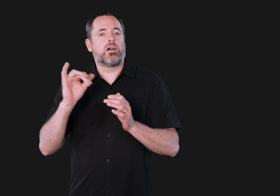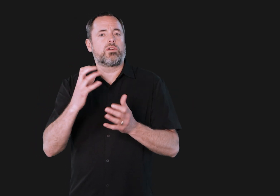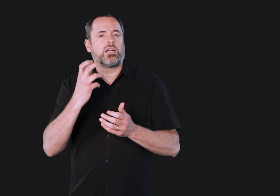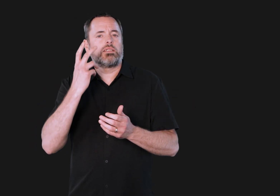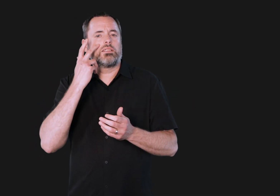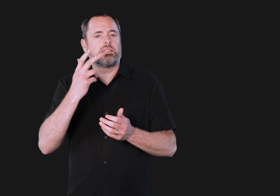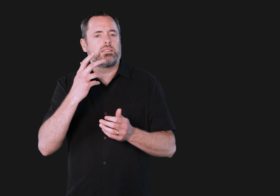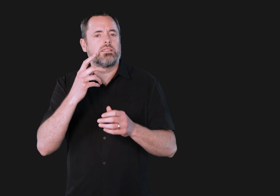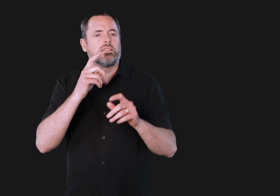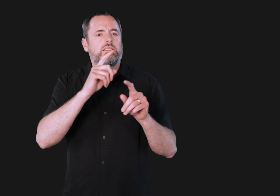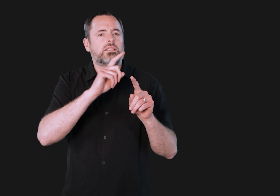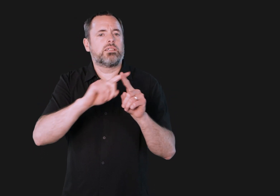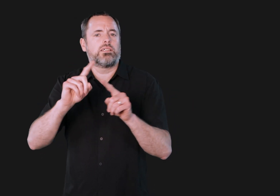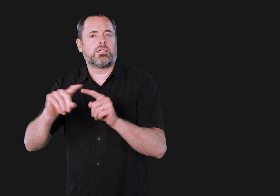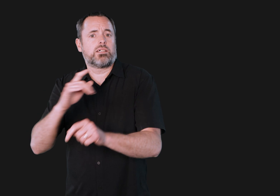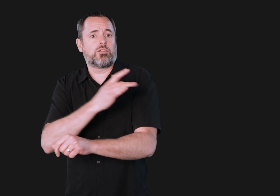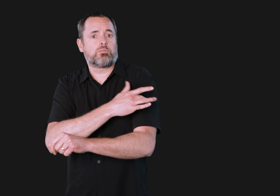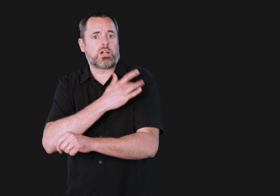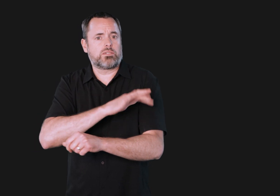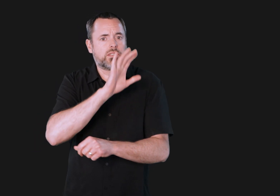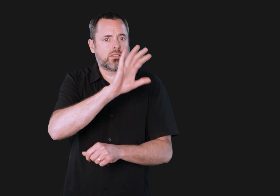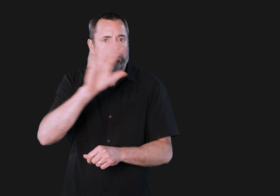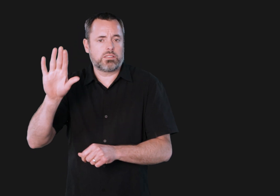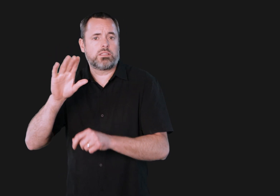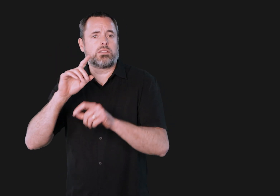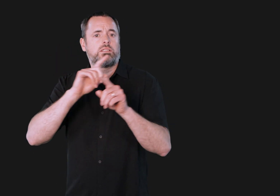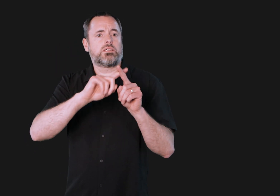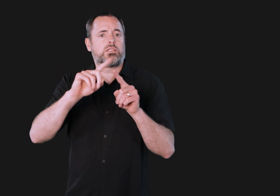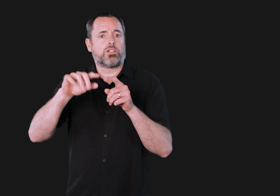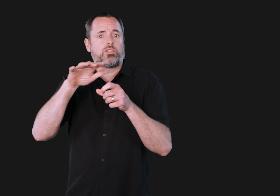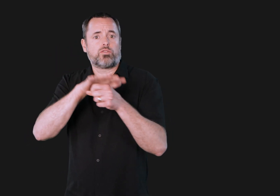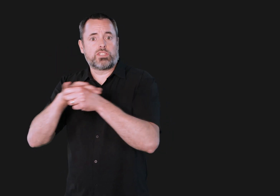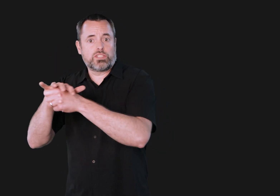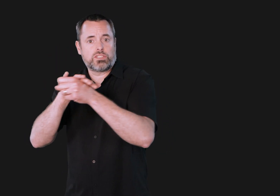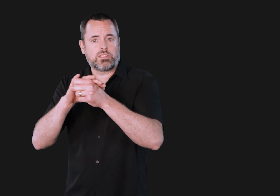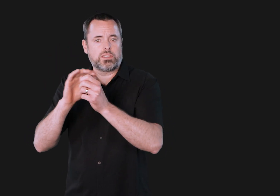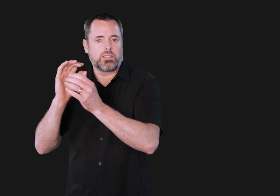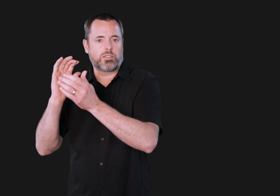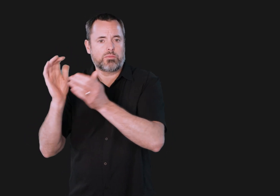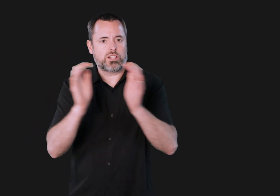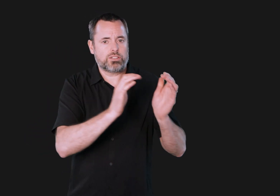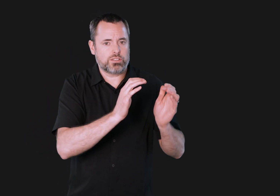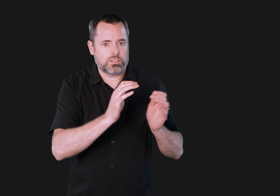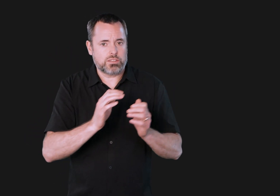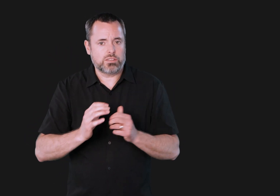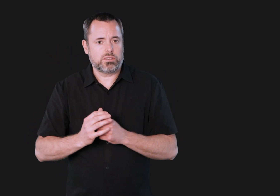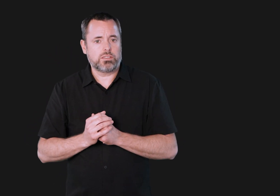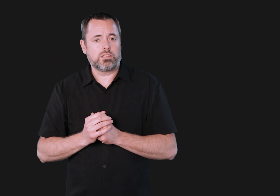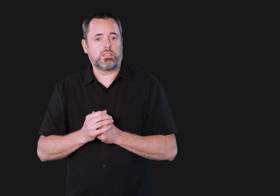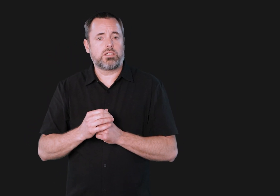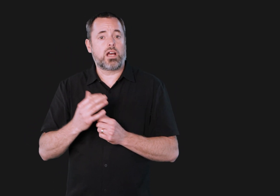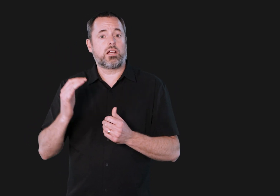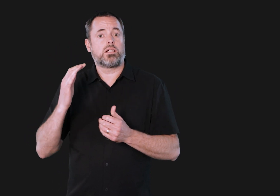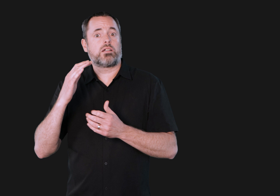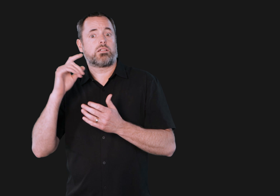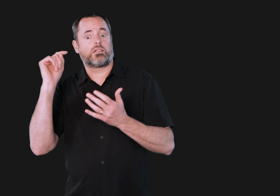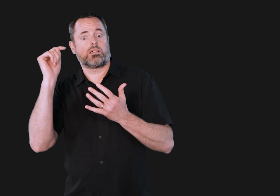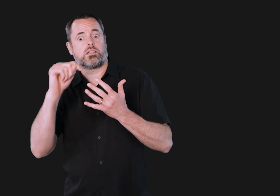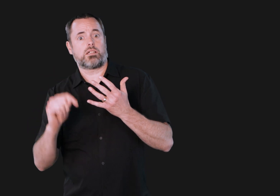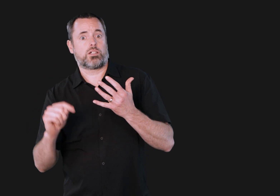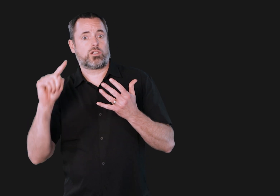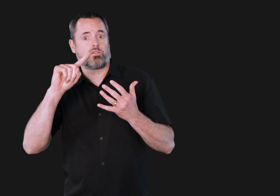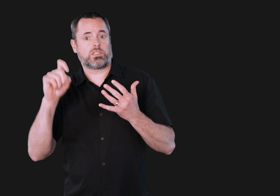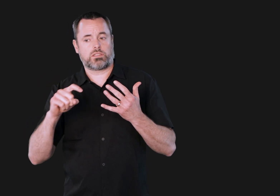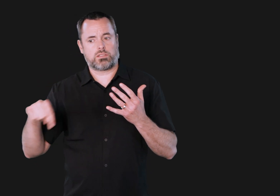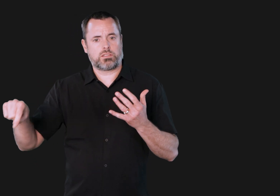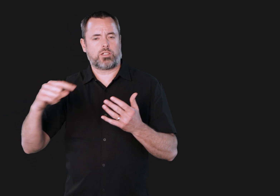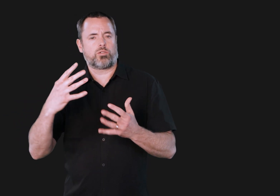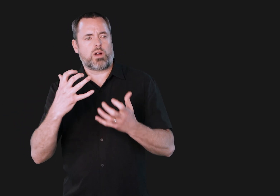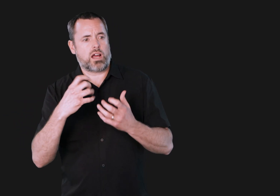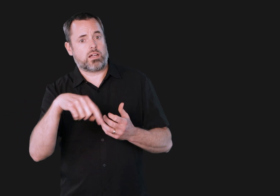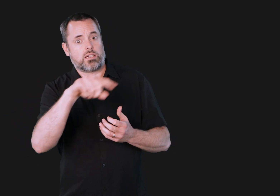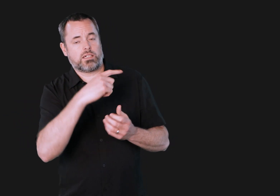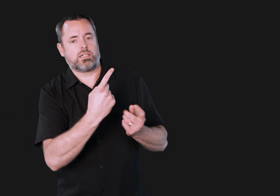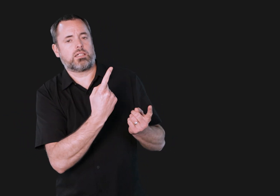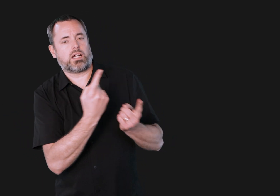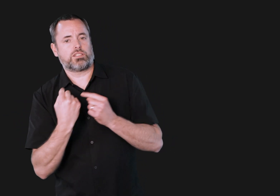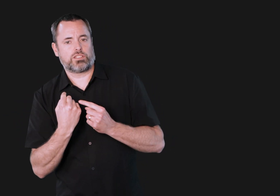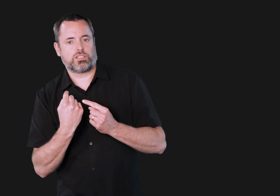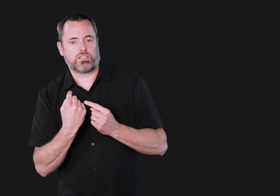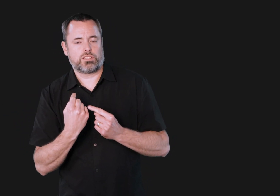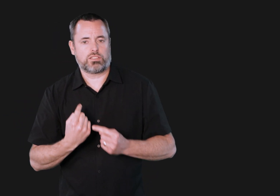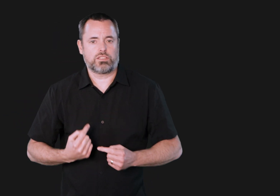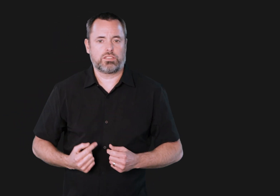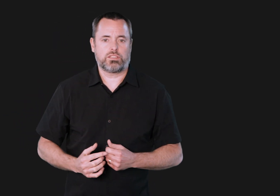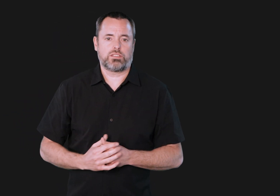They want to see the differences between provinces and regions. Here are some of the questions they wanted answered.